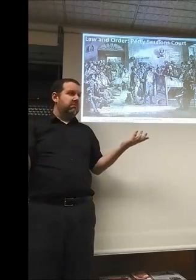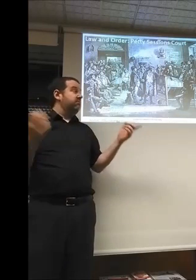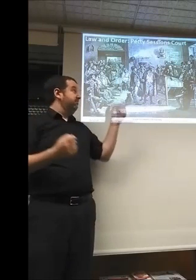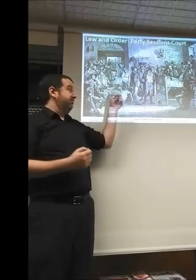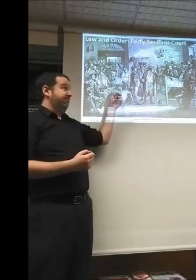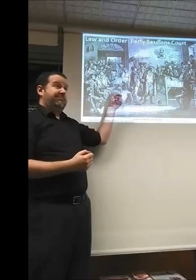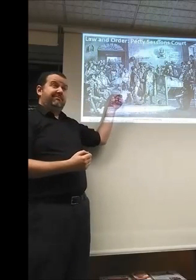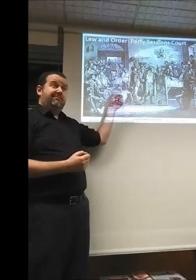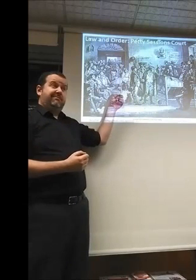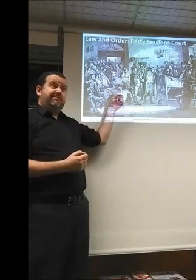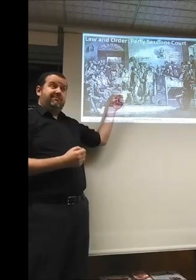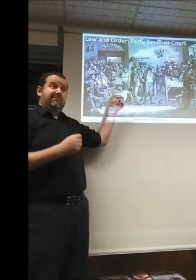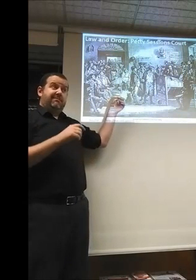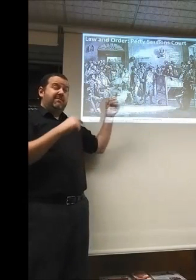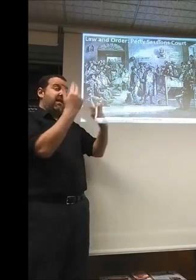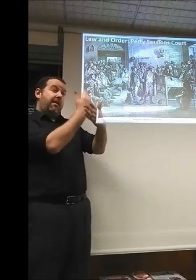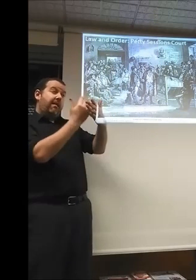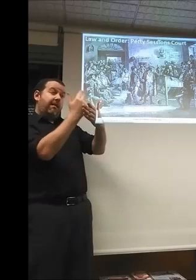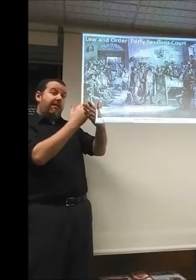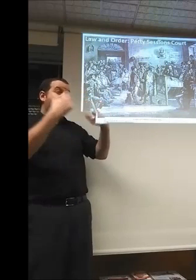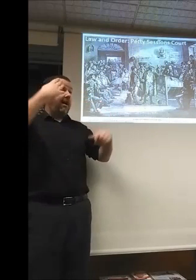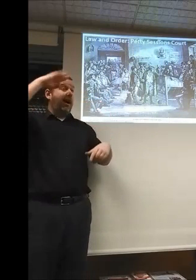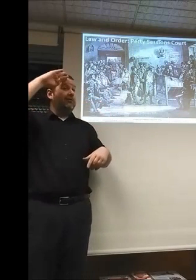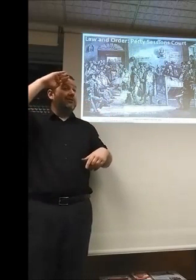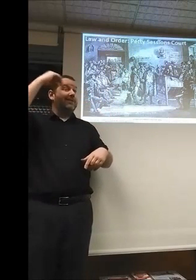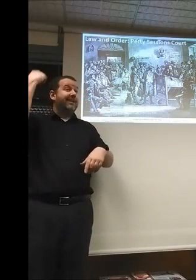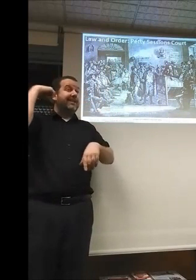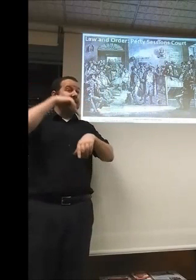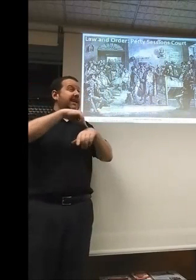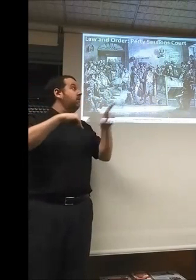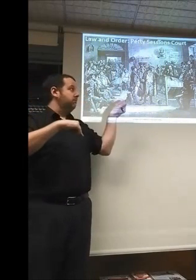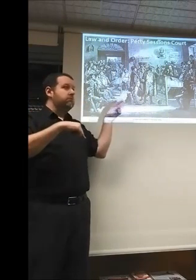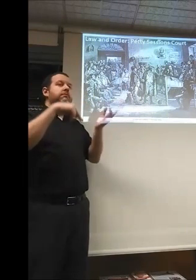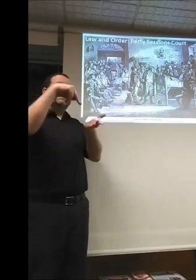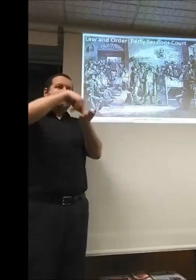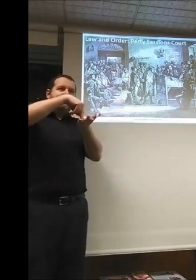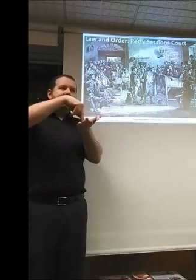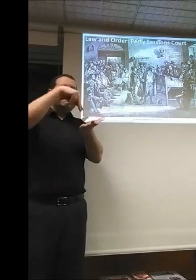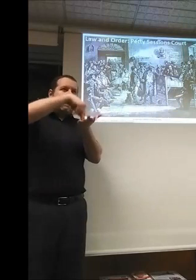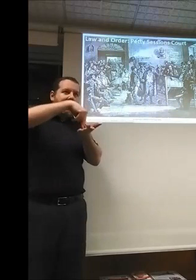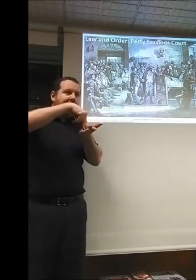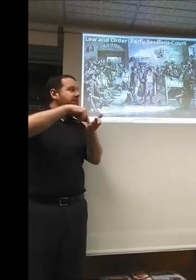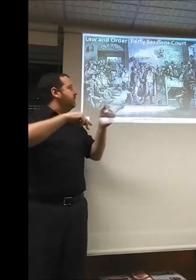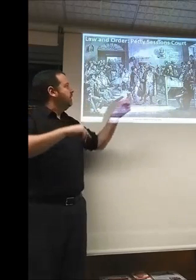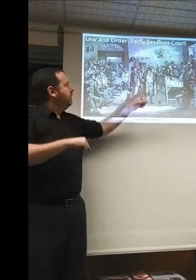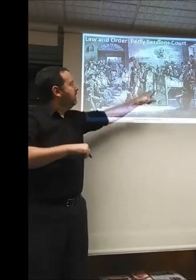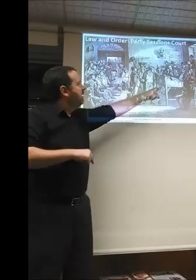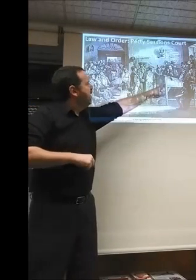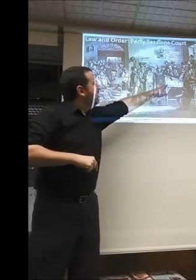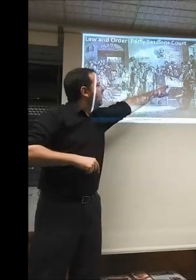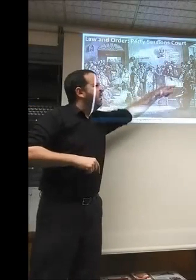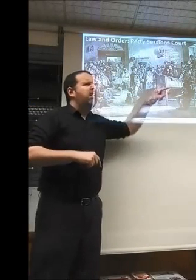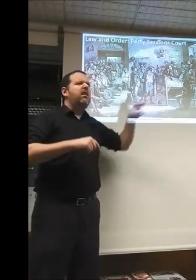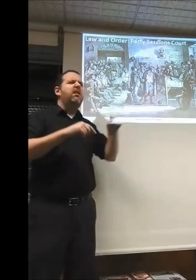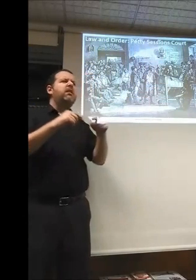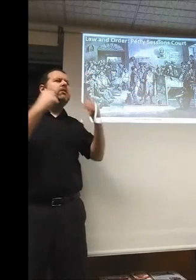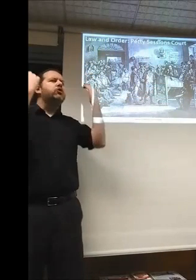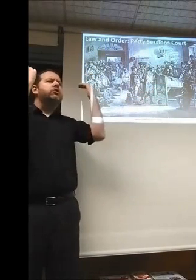is what it looked like back then. So an Irish artist drew this.